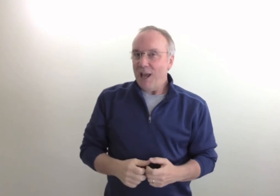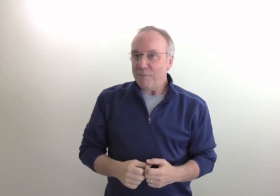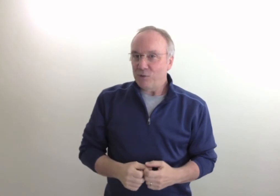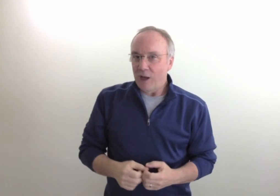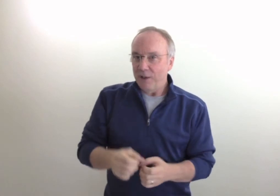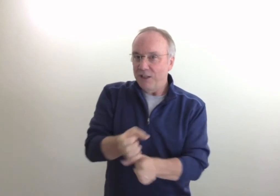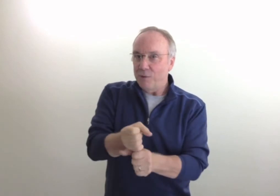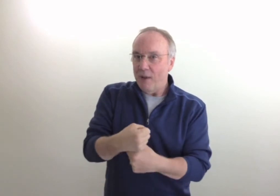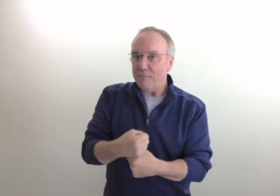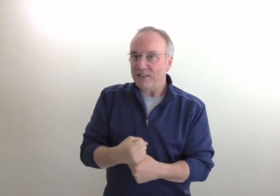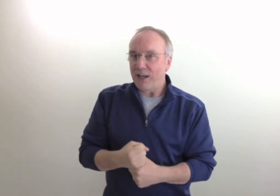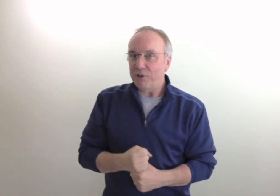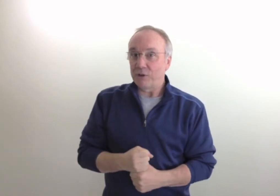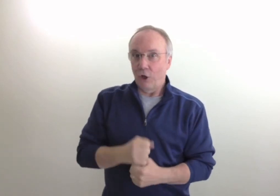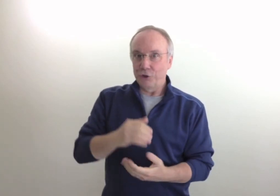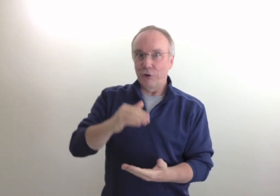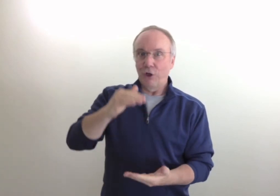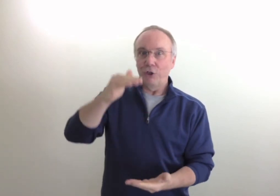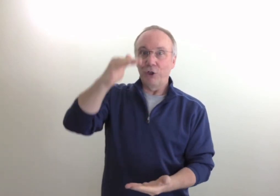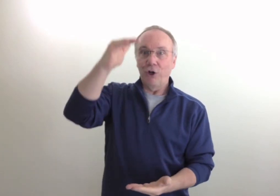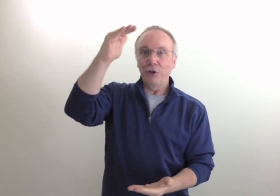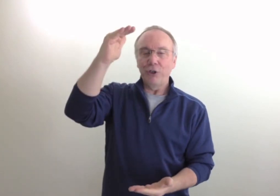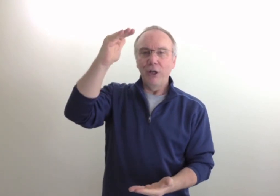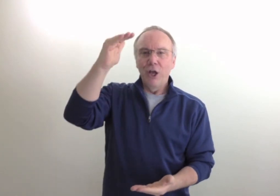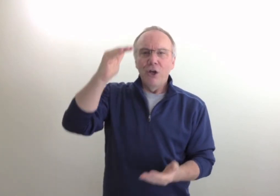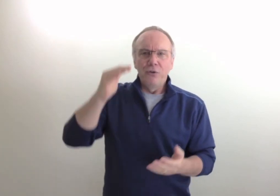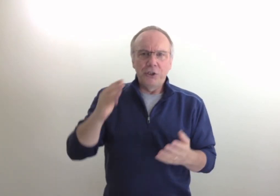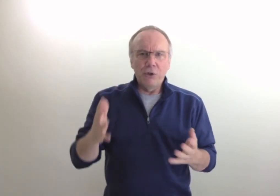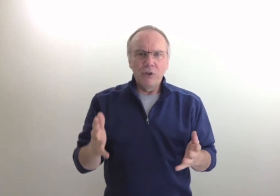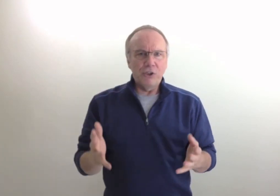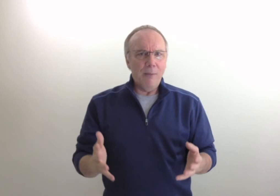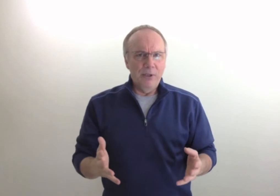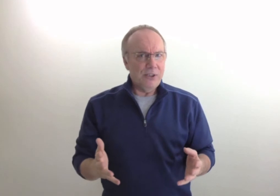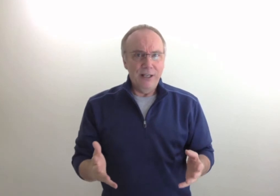What happens when I begin making my sandwich larger and larger? Do the children stop listening